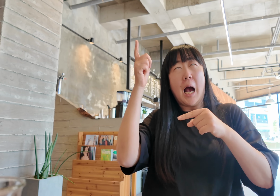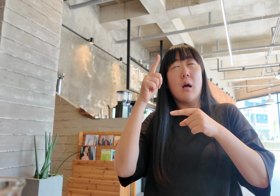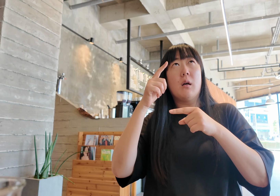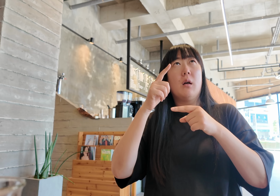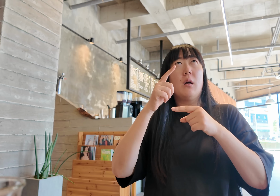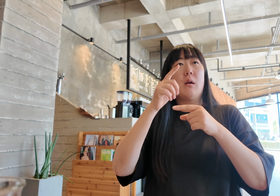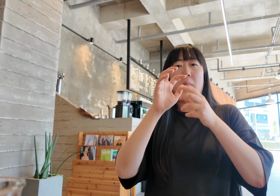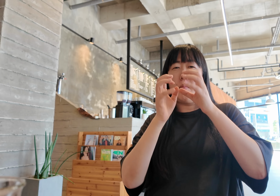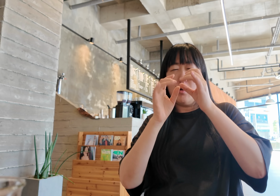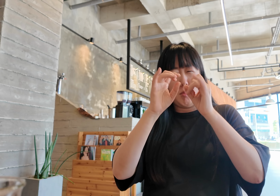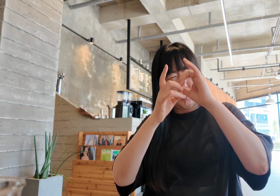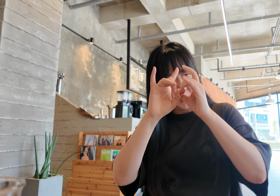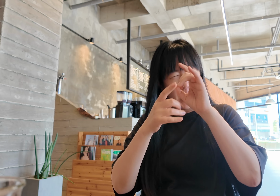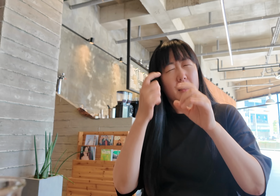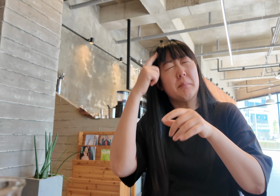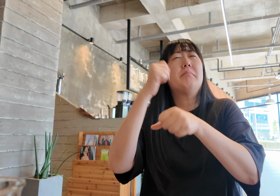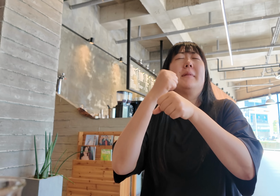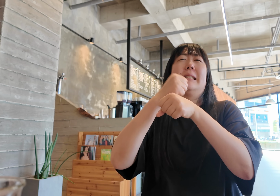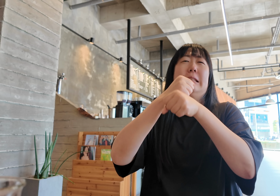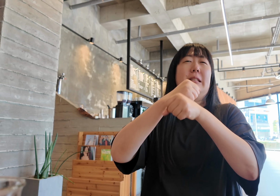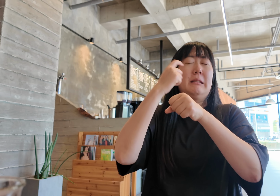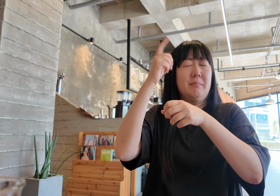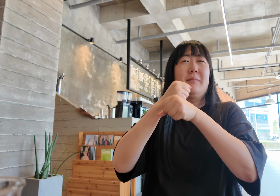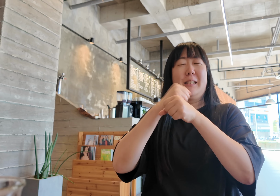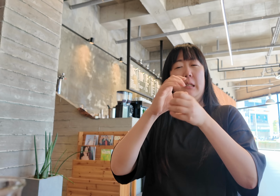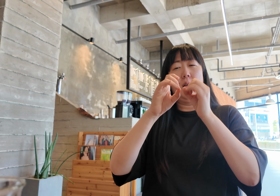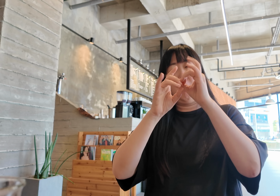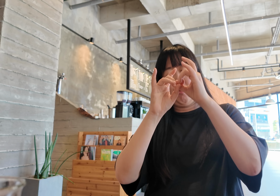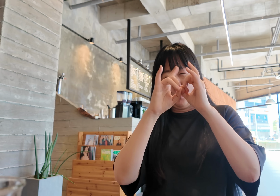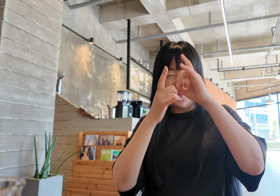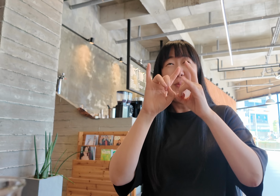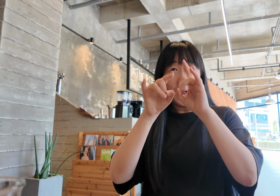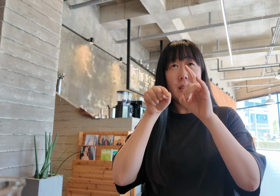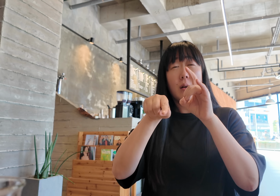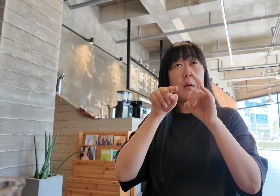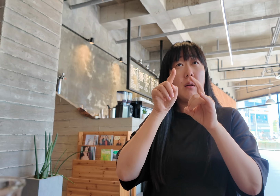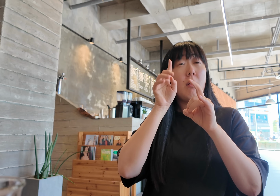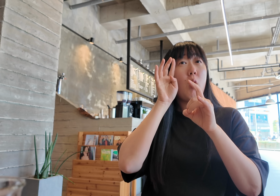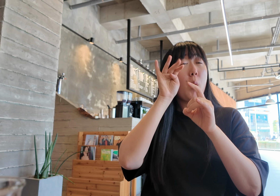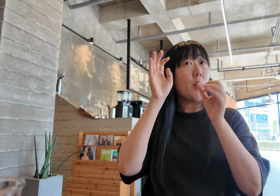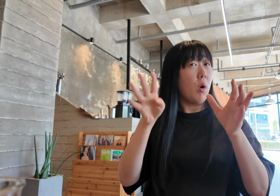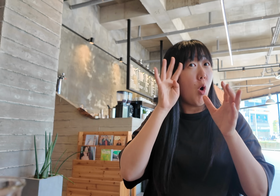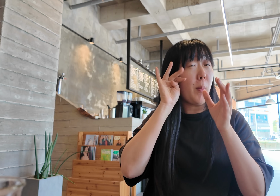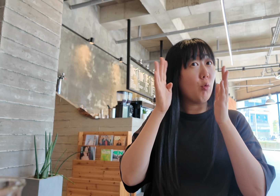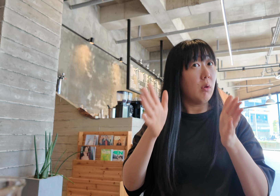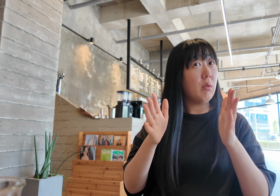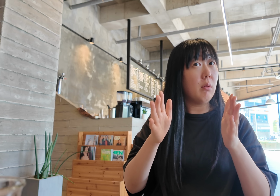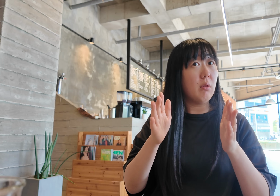a sign language that doesn't have words, like radiography. How long did it take?